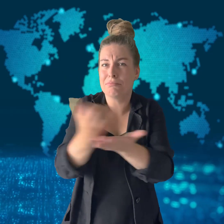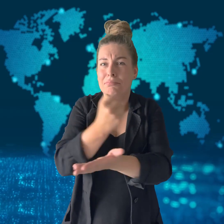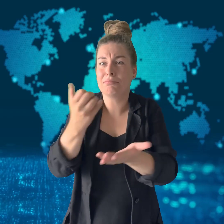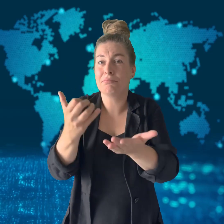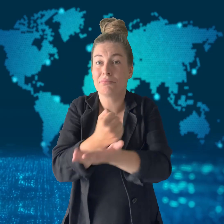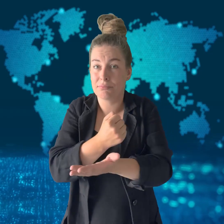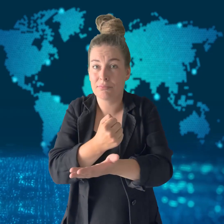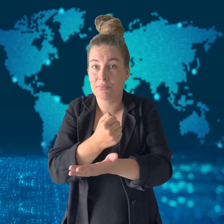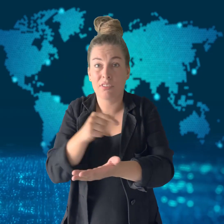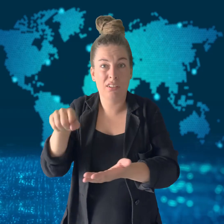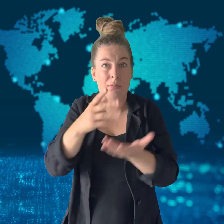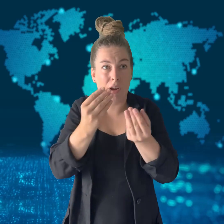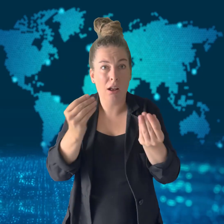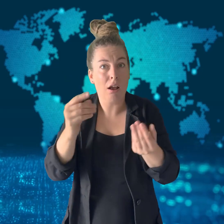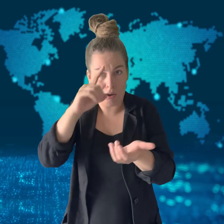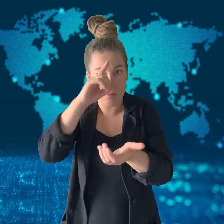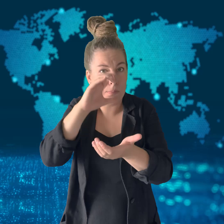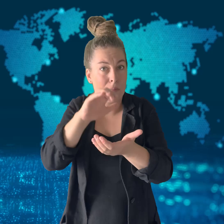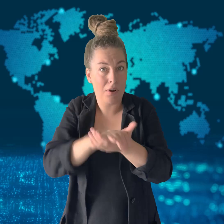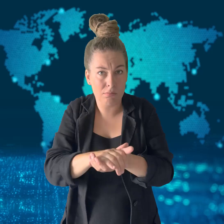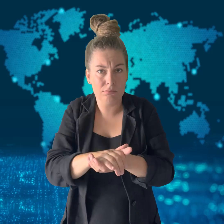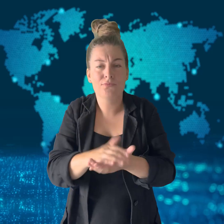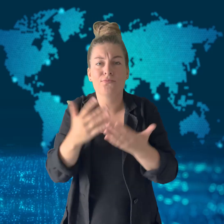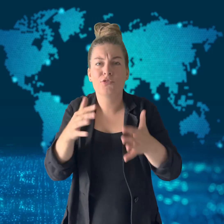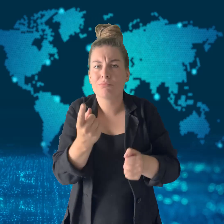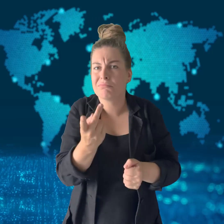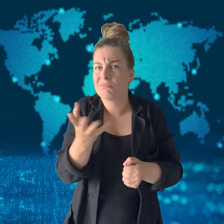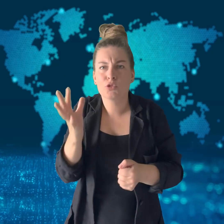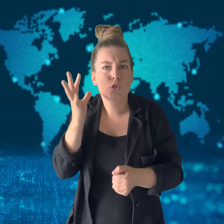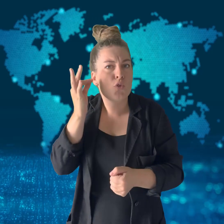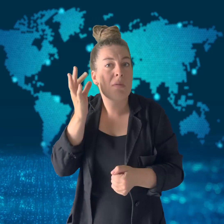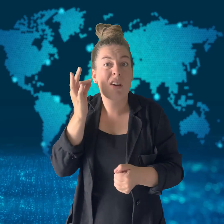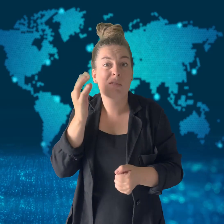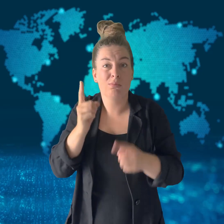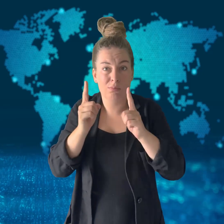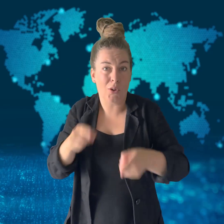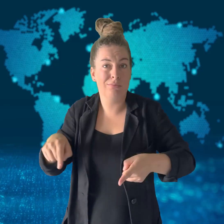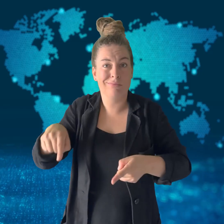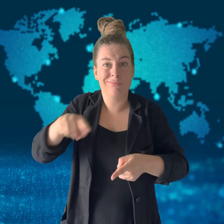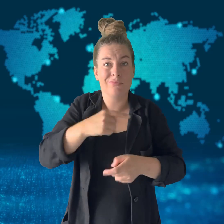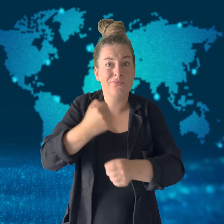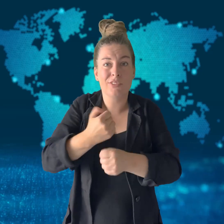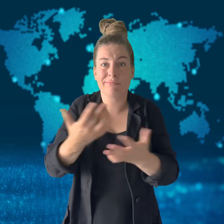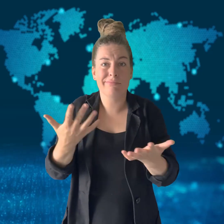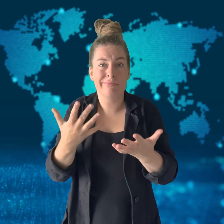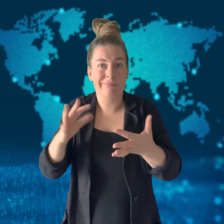you always dreamed of" with her self-help videos.